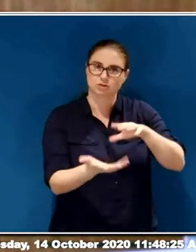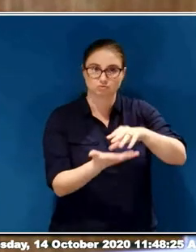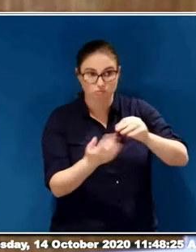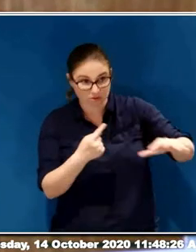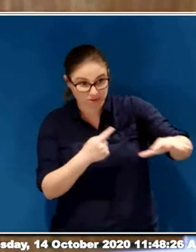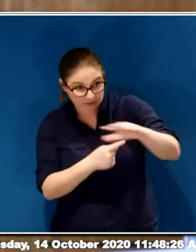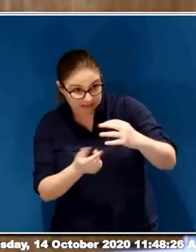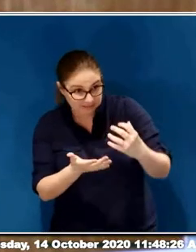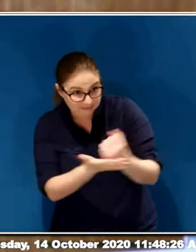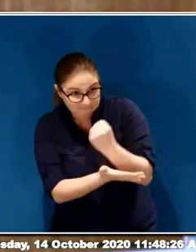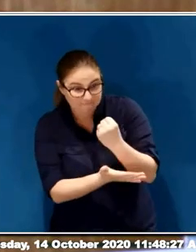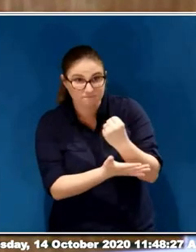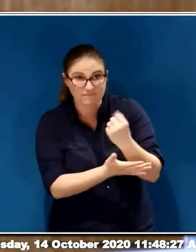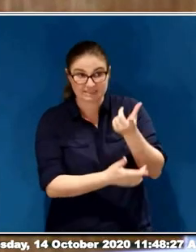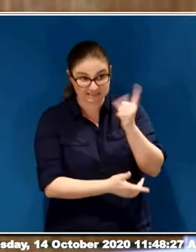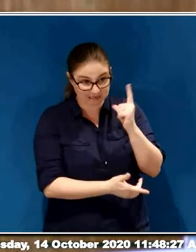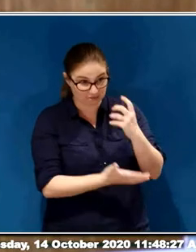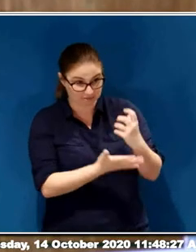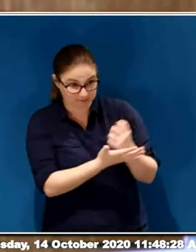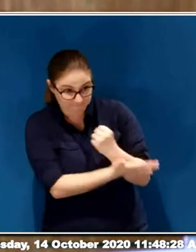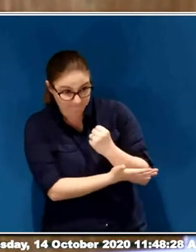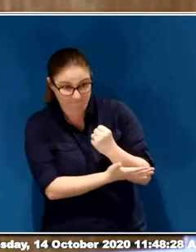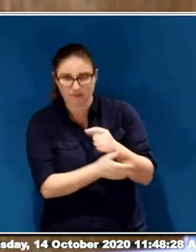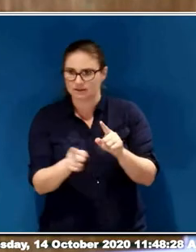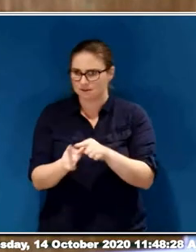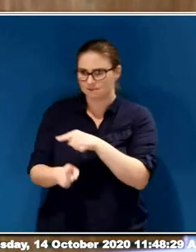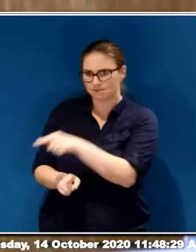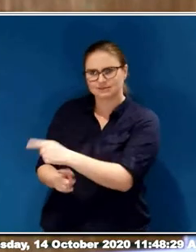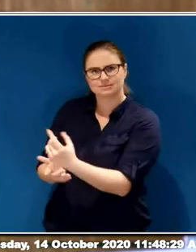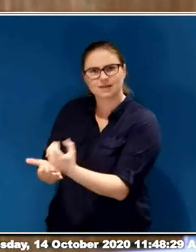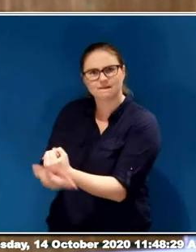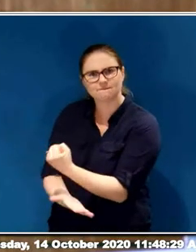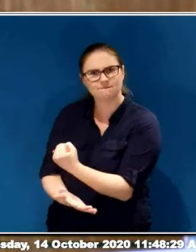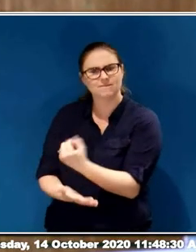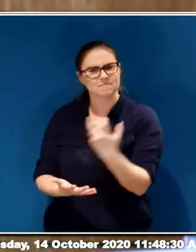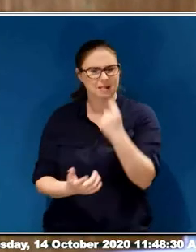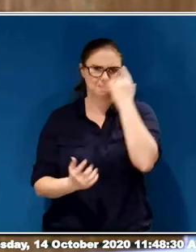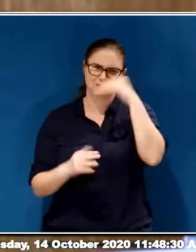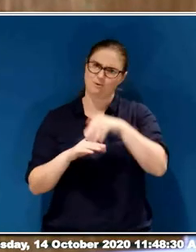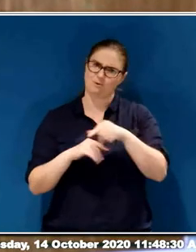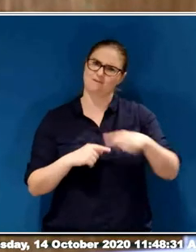But I feel that when teachers make decisions, they do need to stop